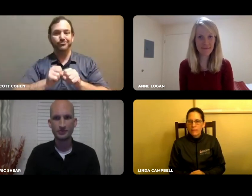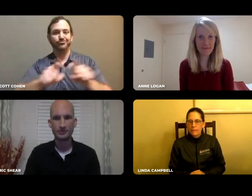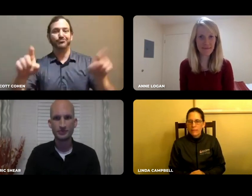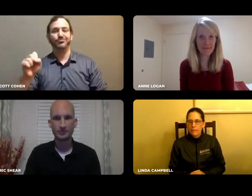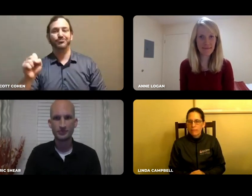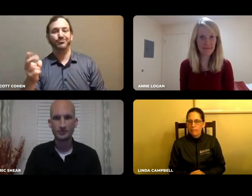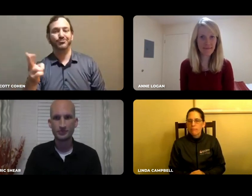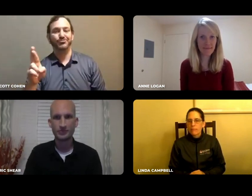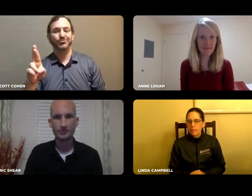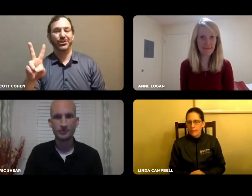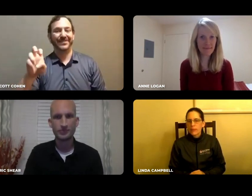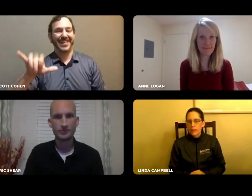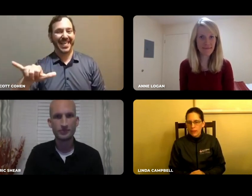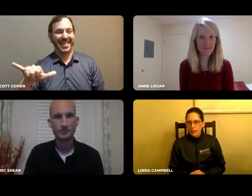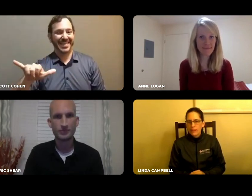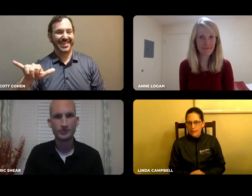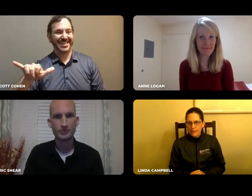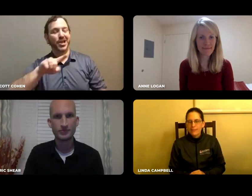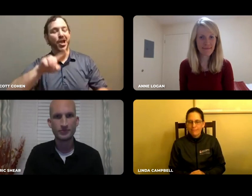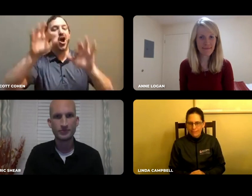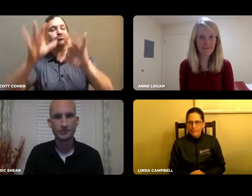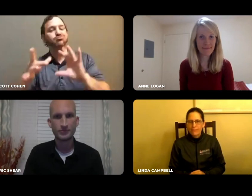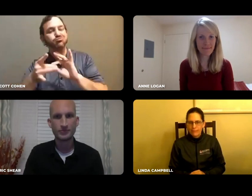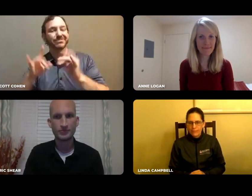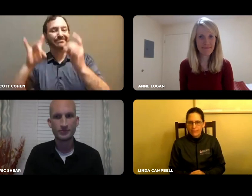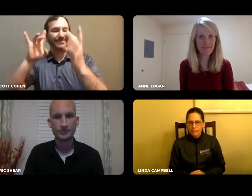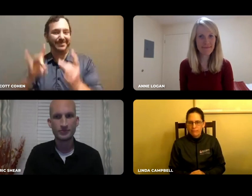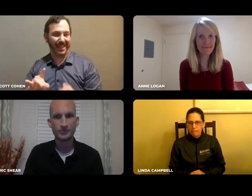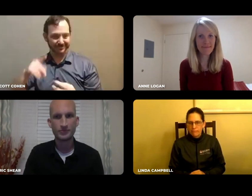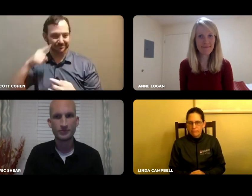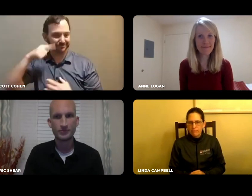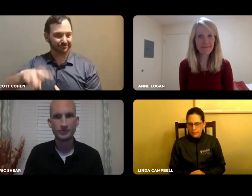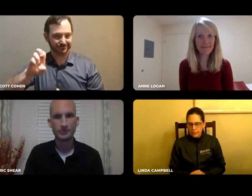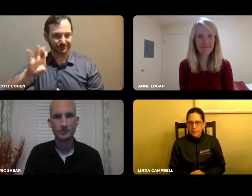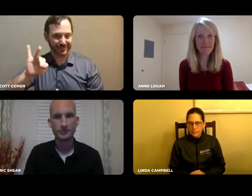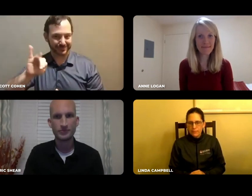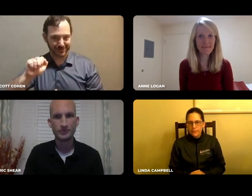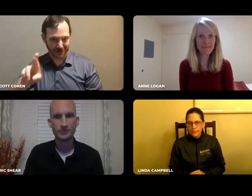we'll send out a survey we'd appreciate your feedback on